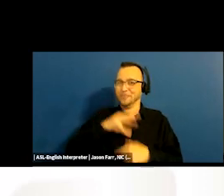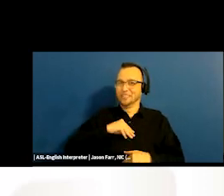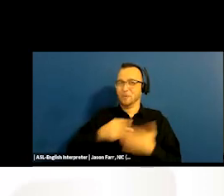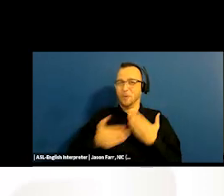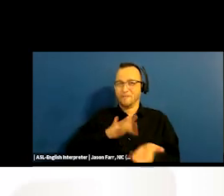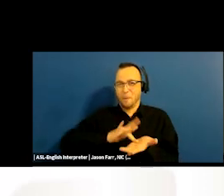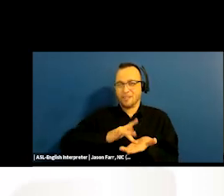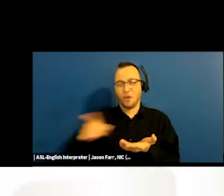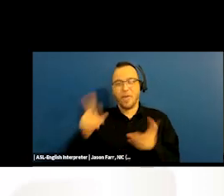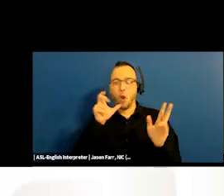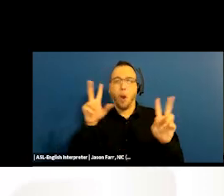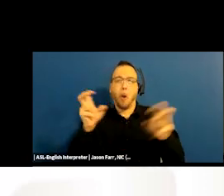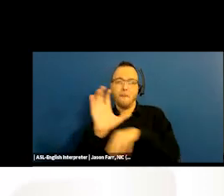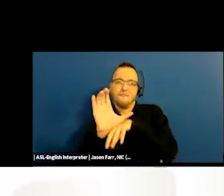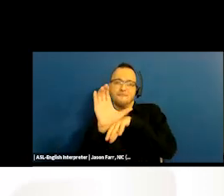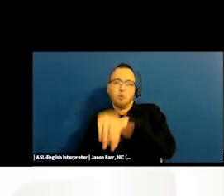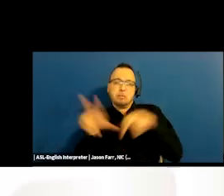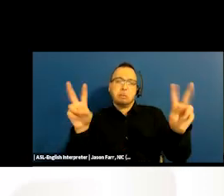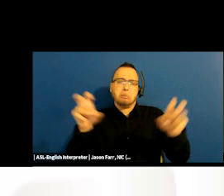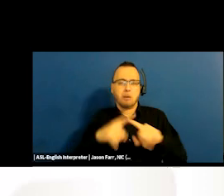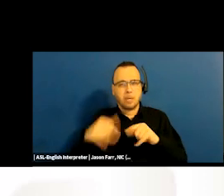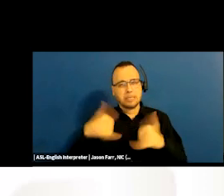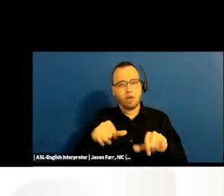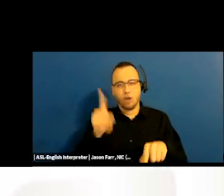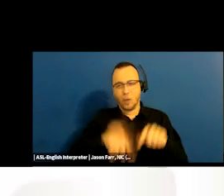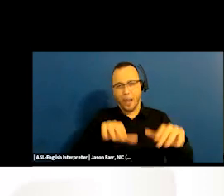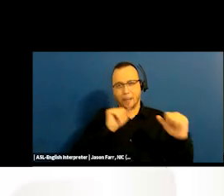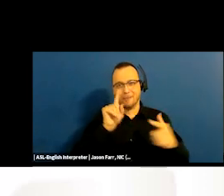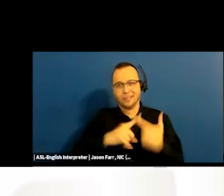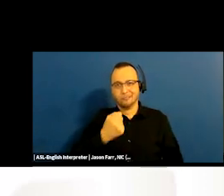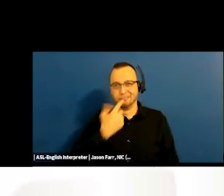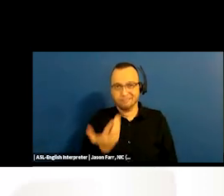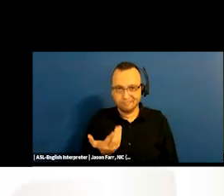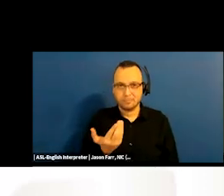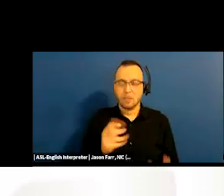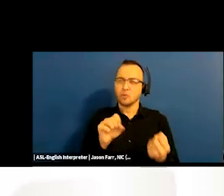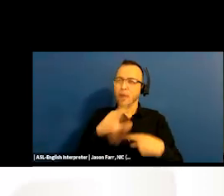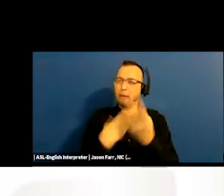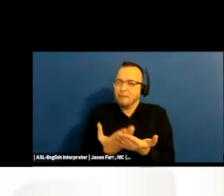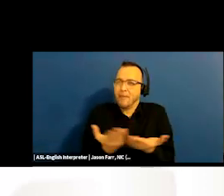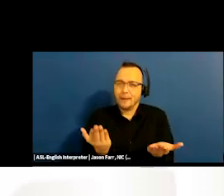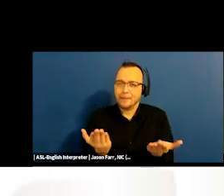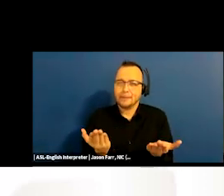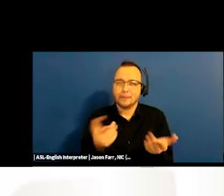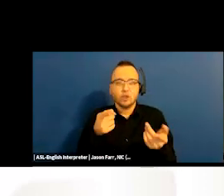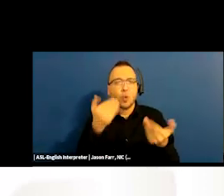they're not gonna, or if we send you to the hospital, they won't make you take your medication. Well, I've been in there many times and really, you don't get to leave sometimes